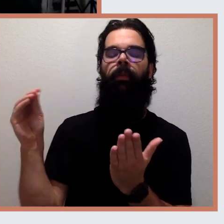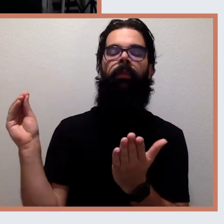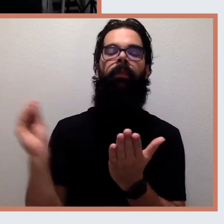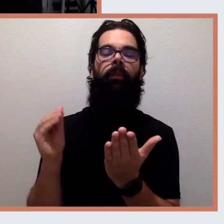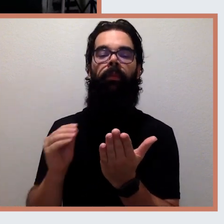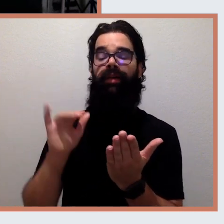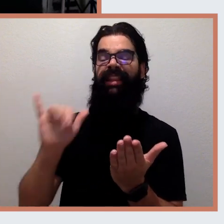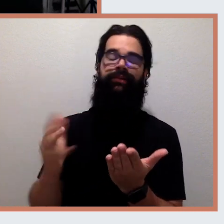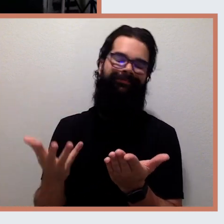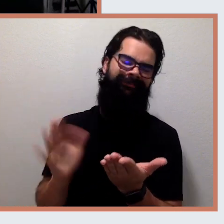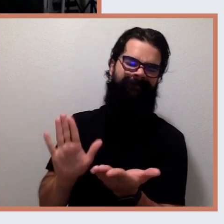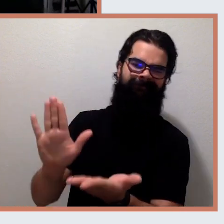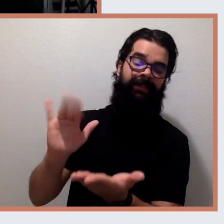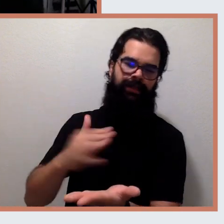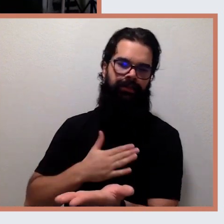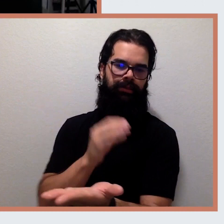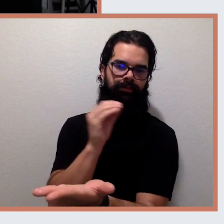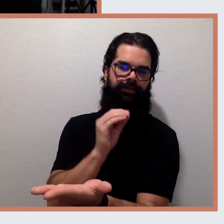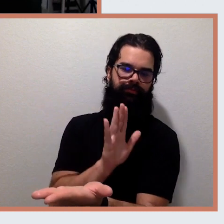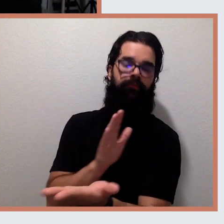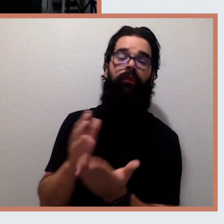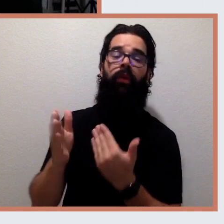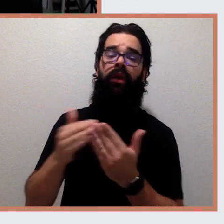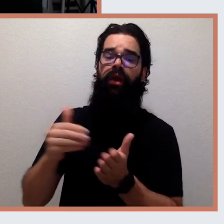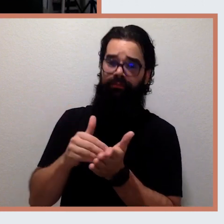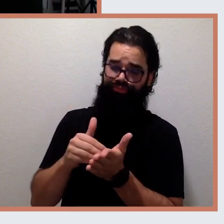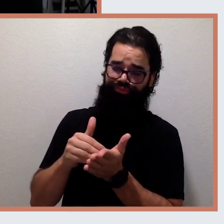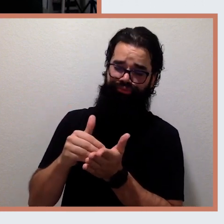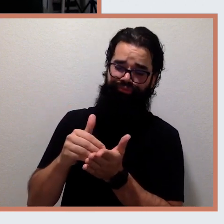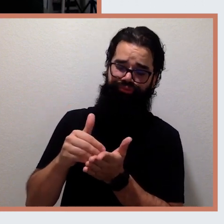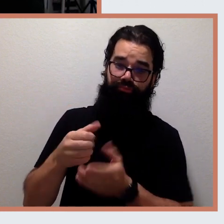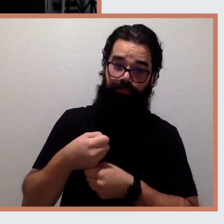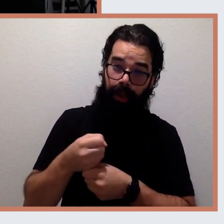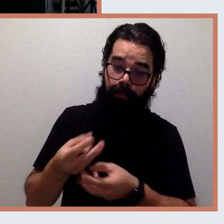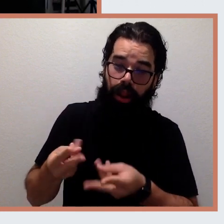with maybe some shiny people here to help with distribution. You know, again, and this is only my opinion,